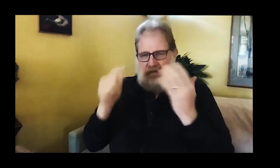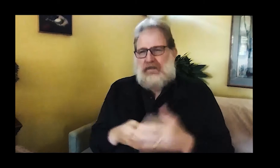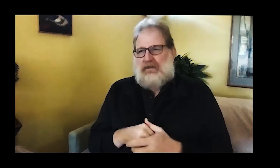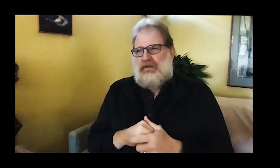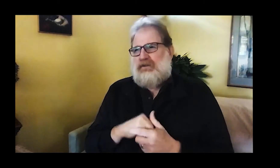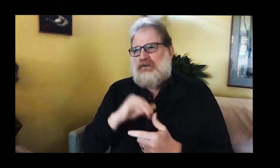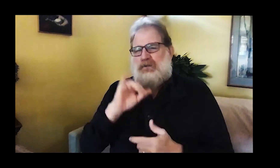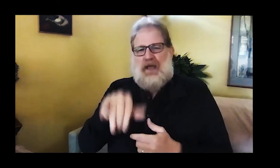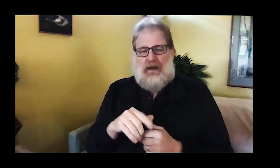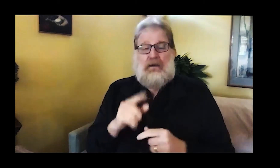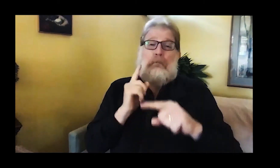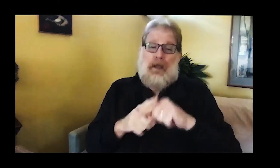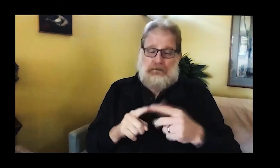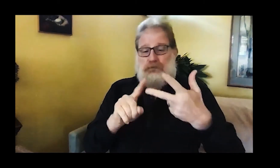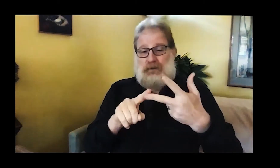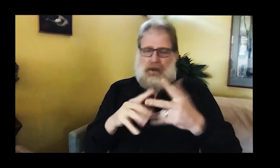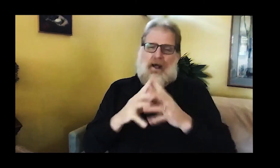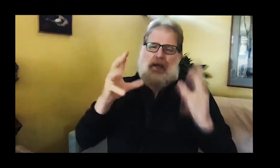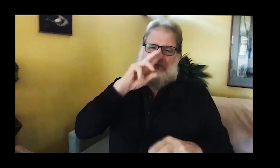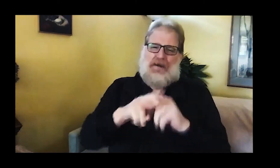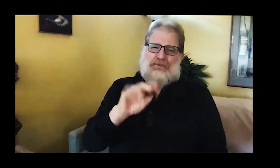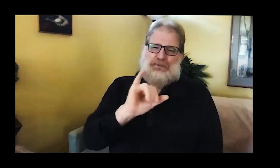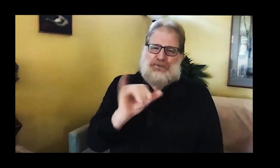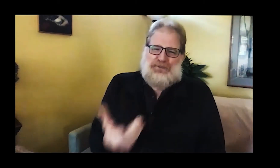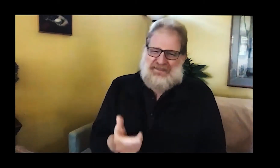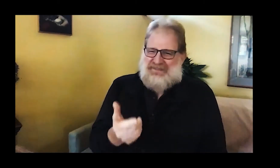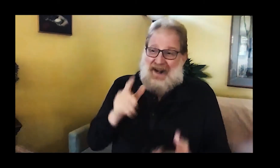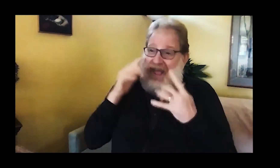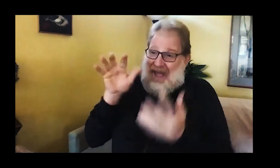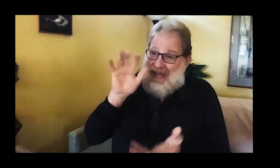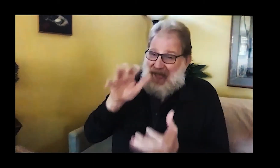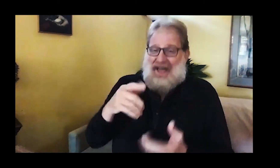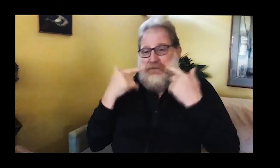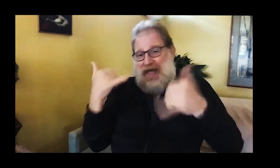All that kind of things and in addition, it was a lot of fun as well. I mean, we laughed,